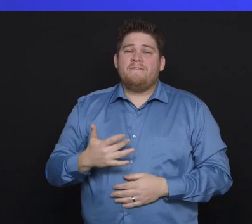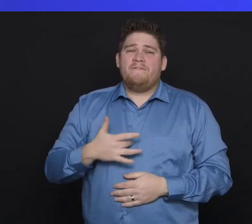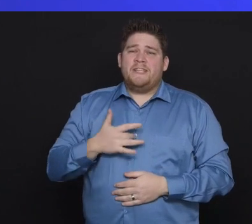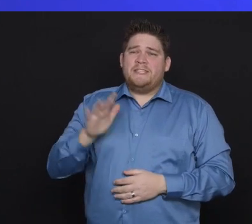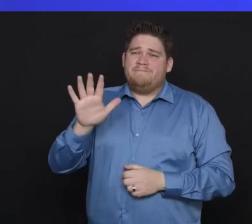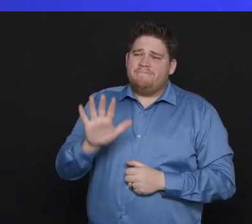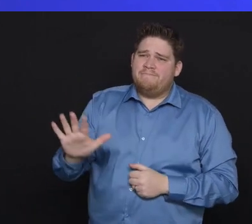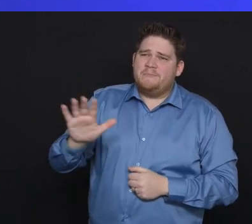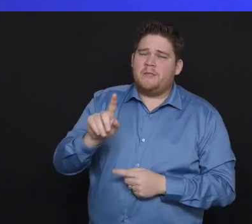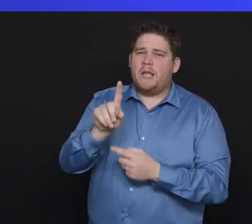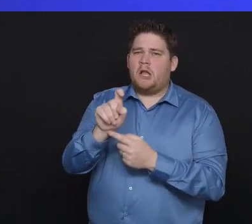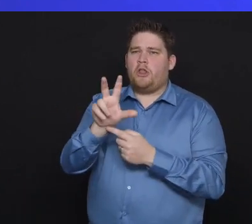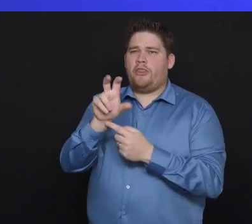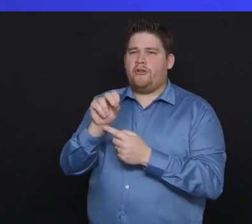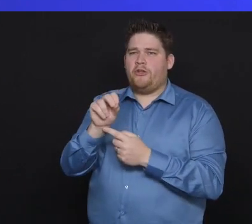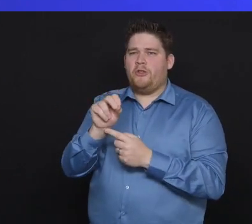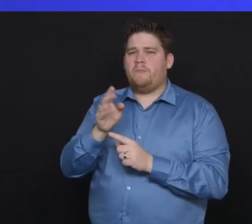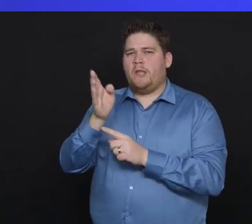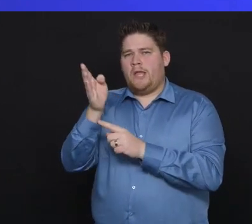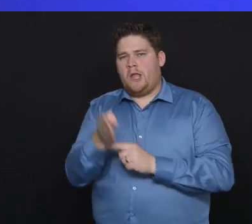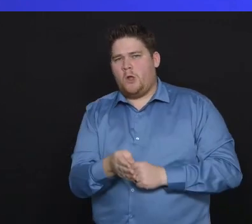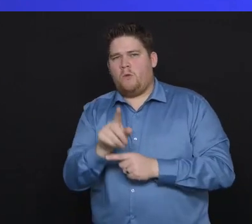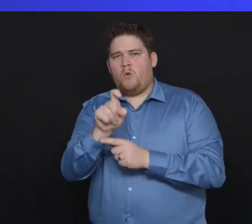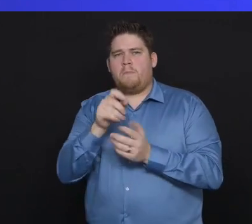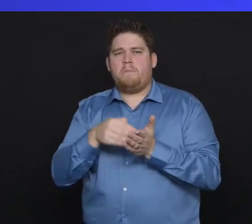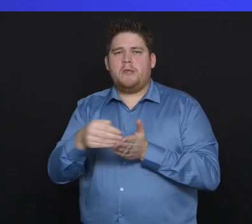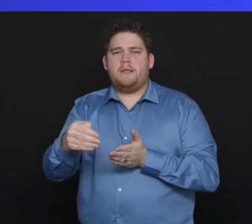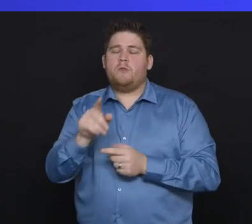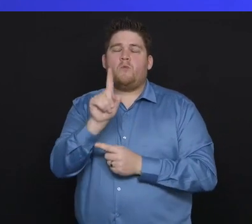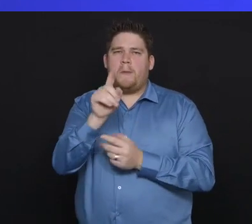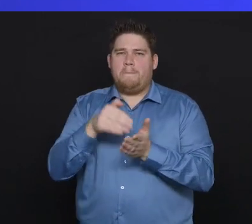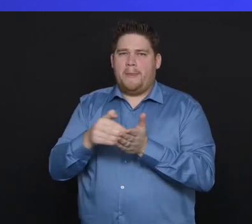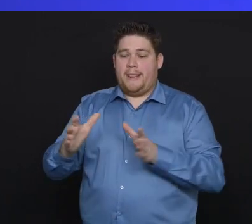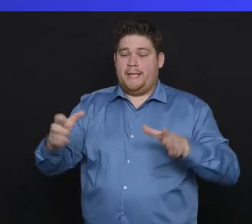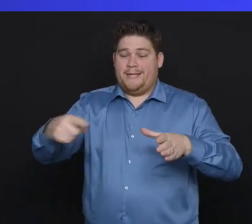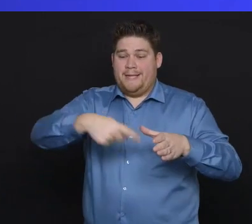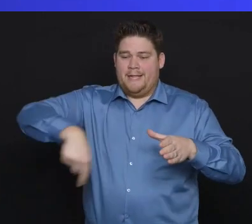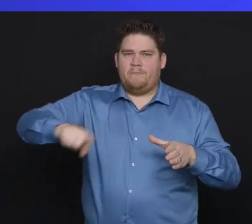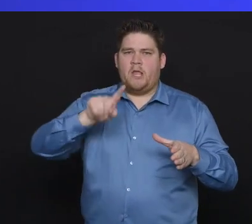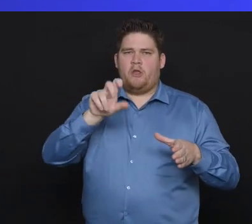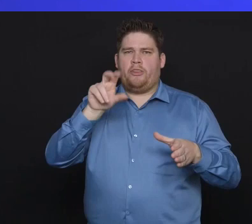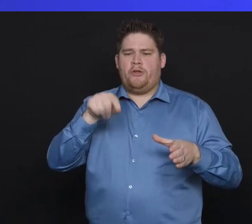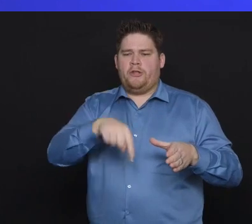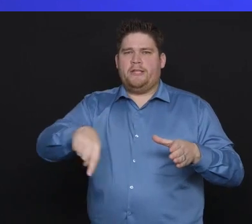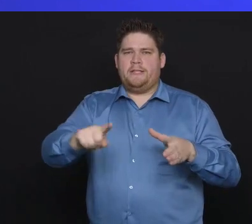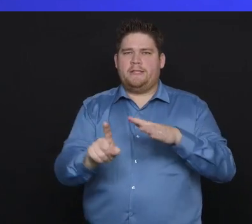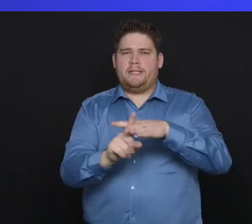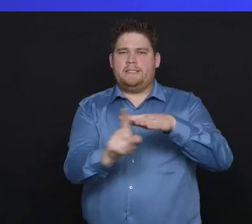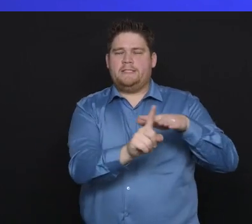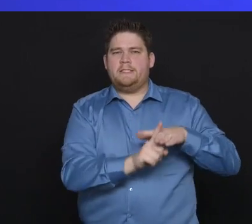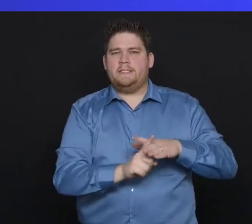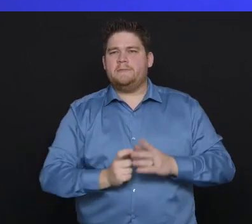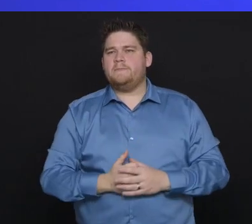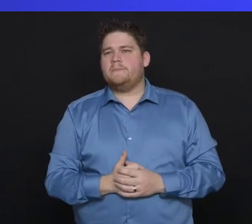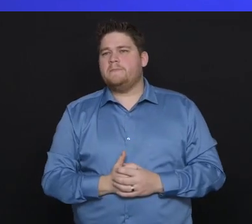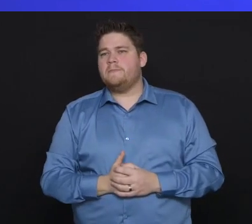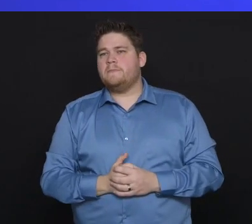That would give us in the range of 2000 people . 3000 people in